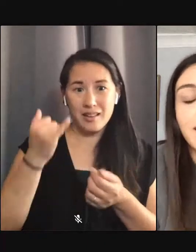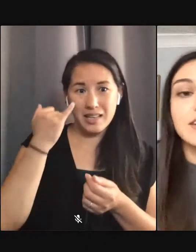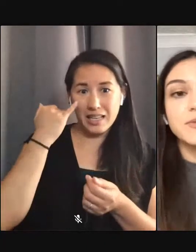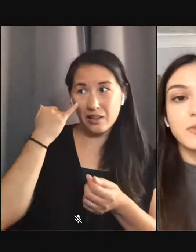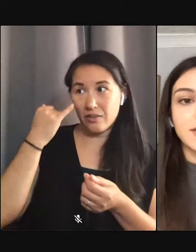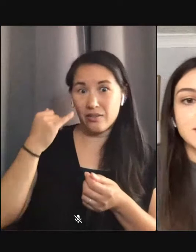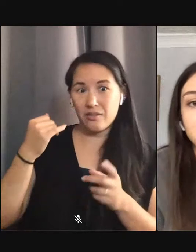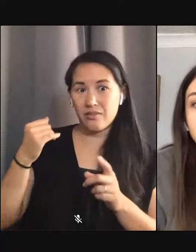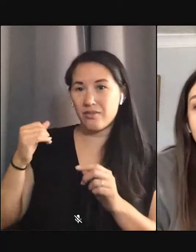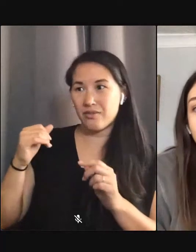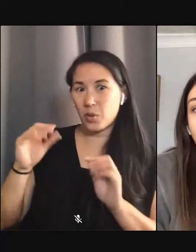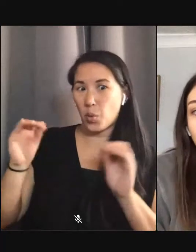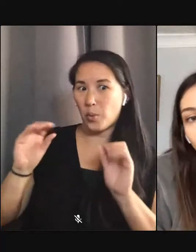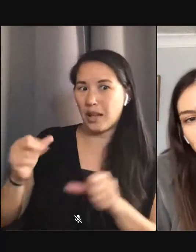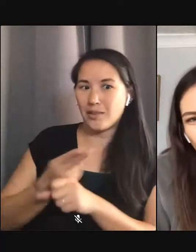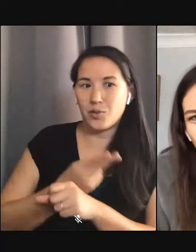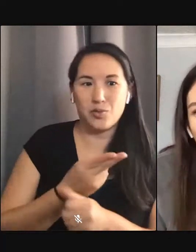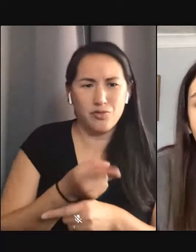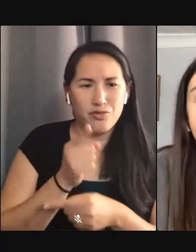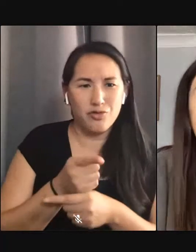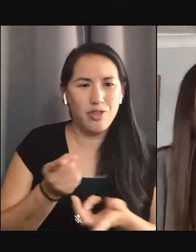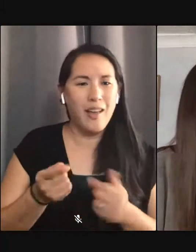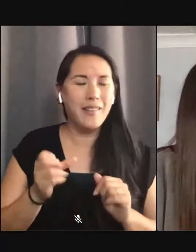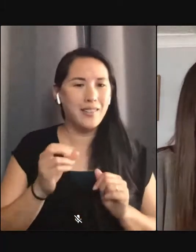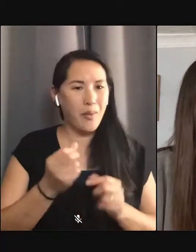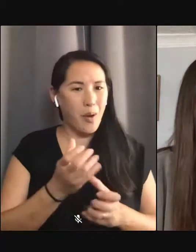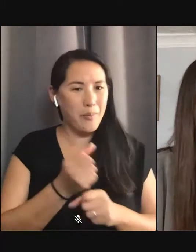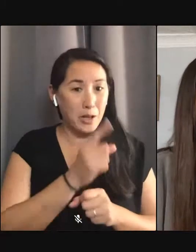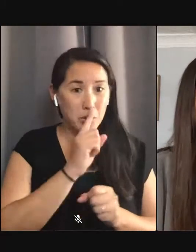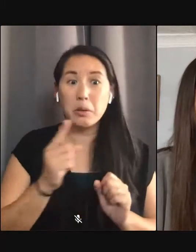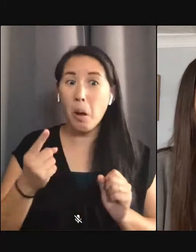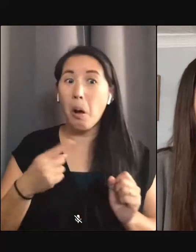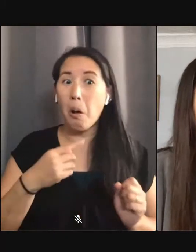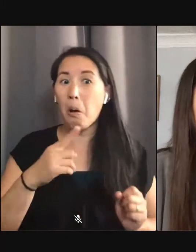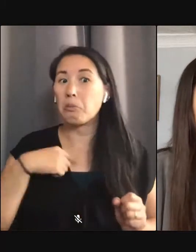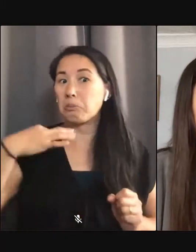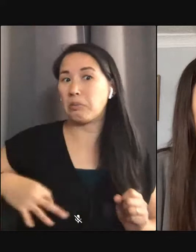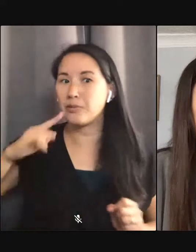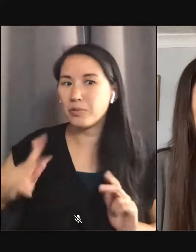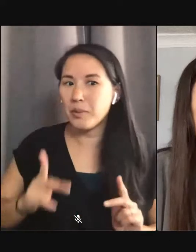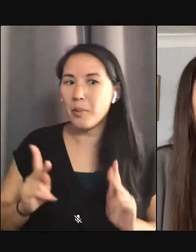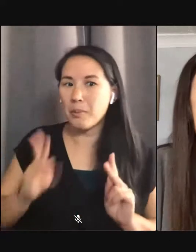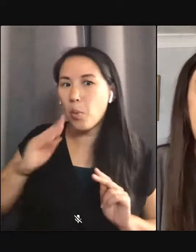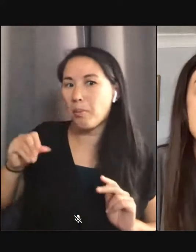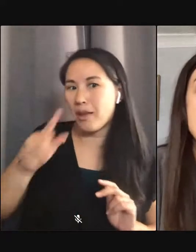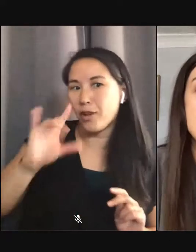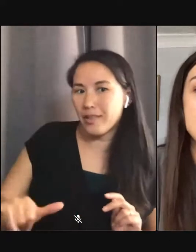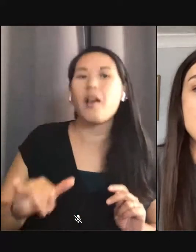can use it wants to use it and probably will pay for it um but i think what how inclusion has to